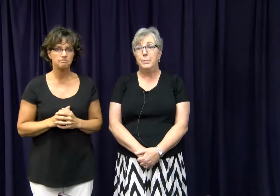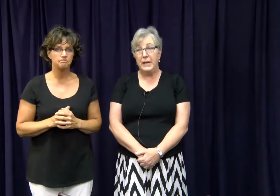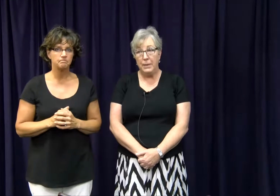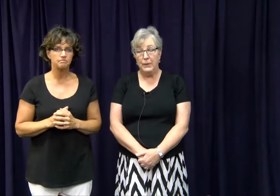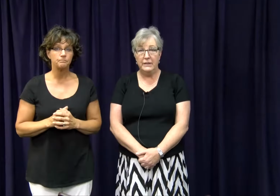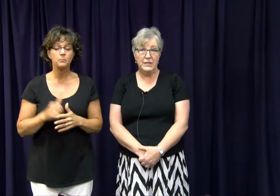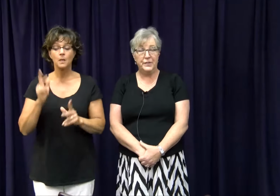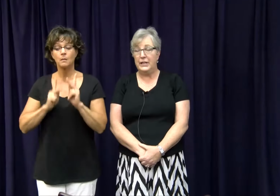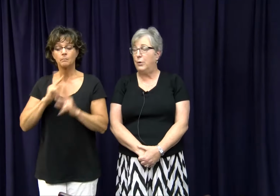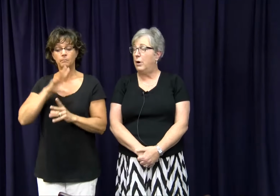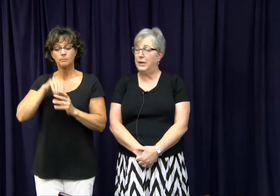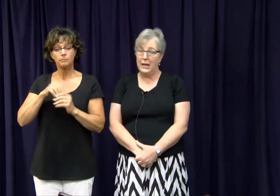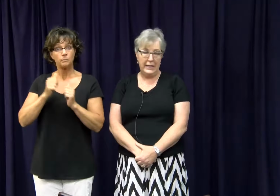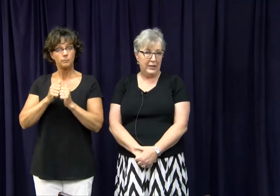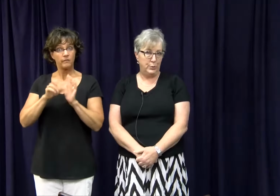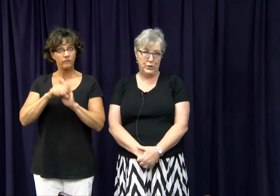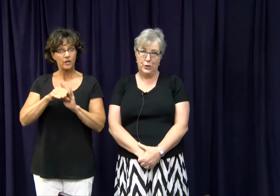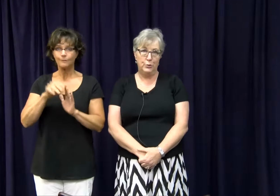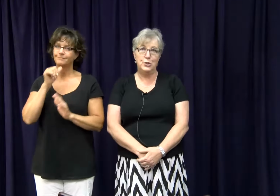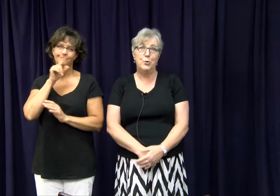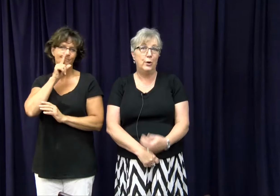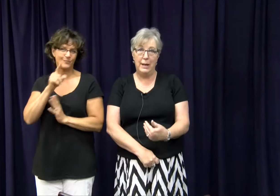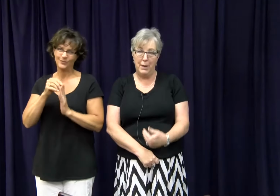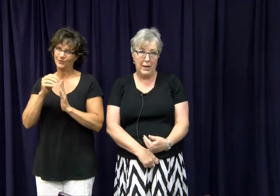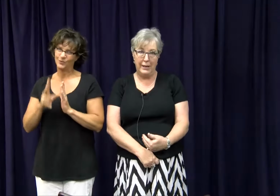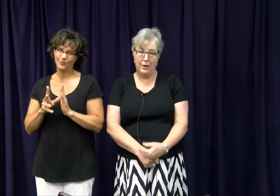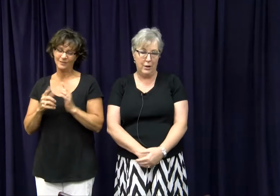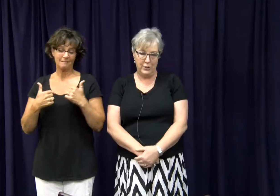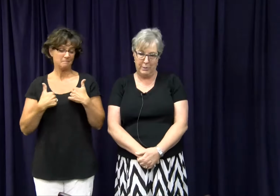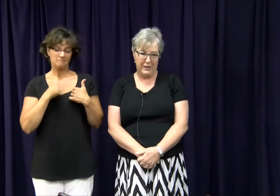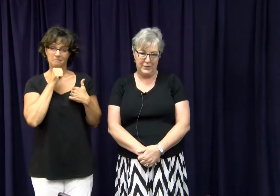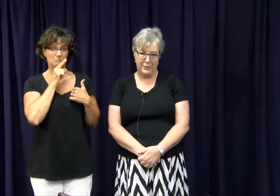The people in this video are not actual students, nor am I a college professor.